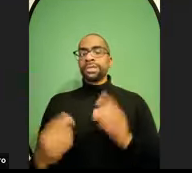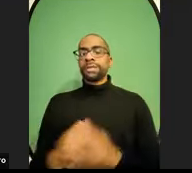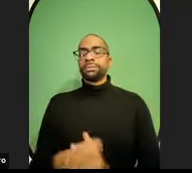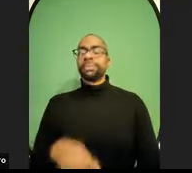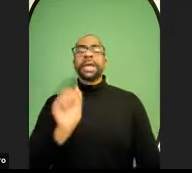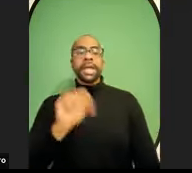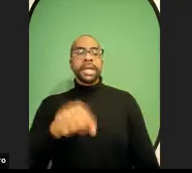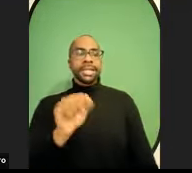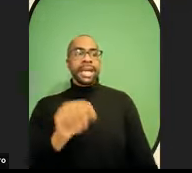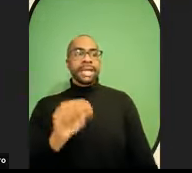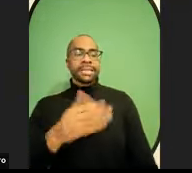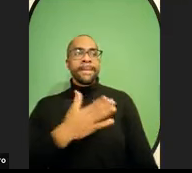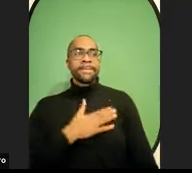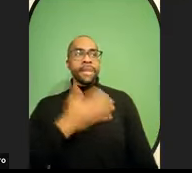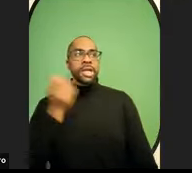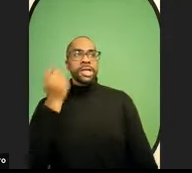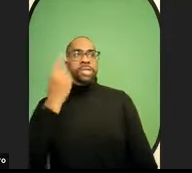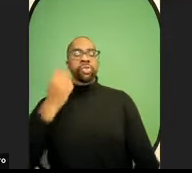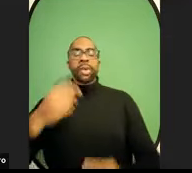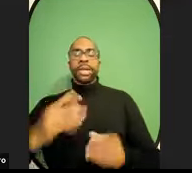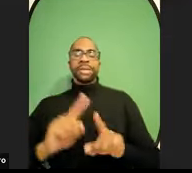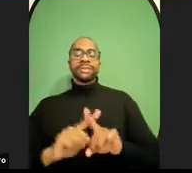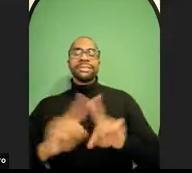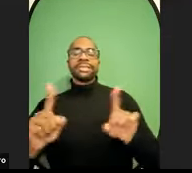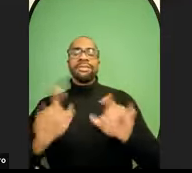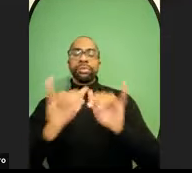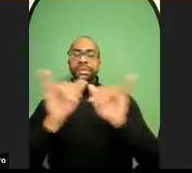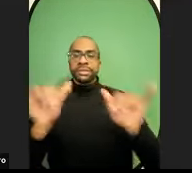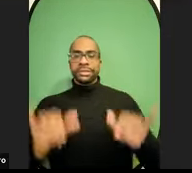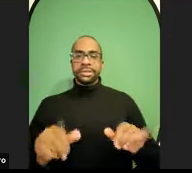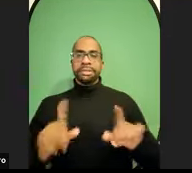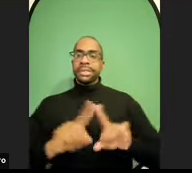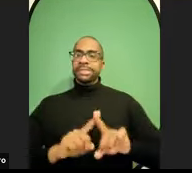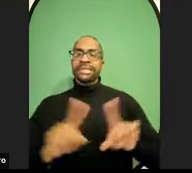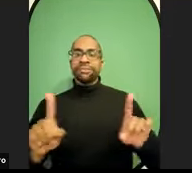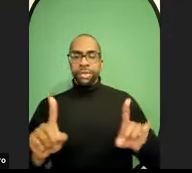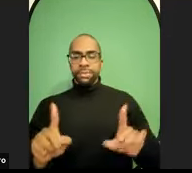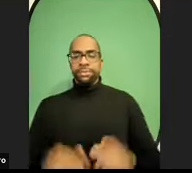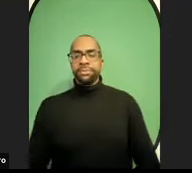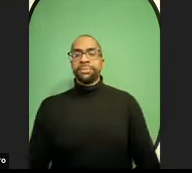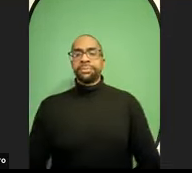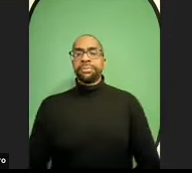Perfect correct right it's on a on a different database and everything entirely. So yeah, and from my understanding is yeah, and from my understanding